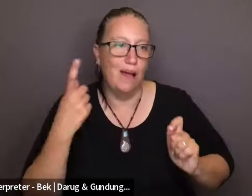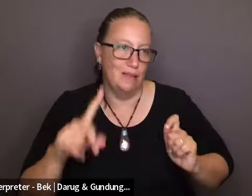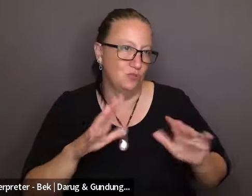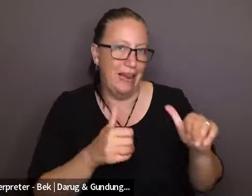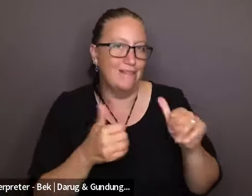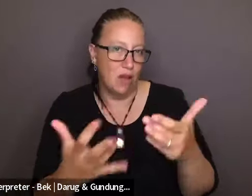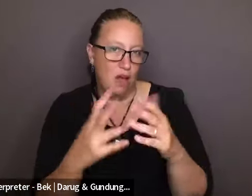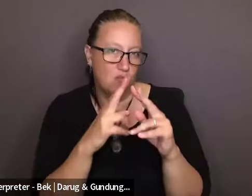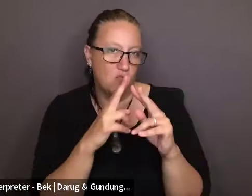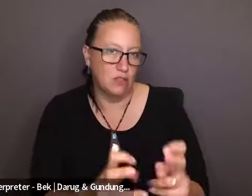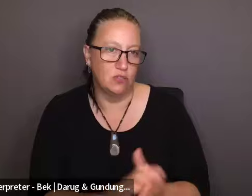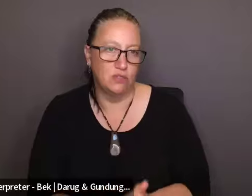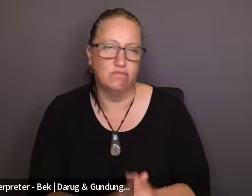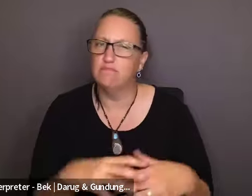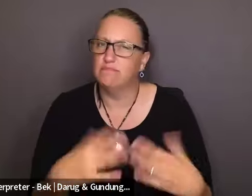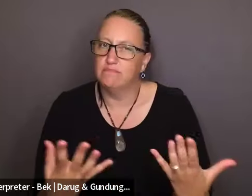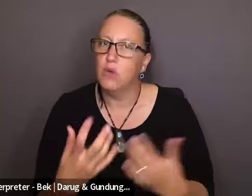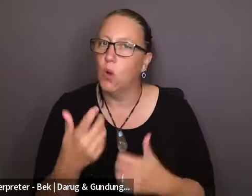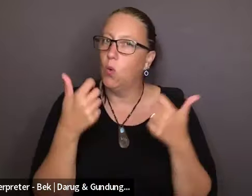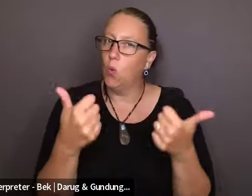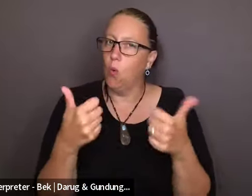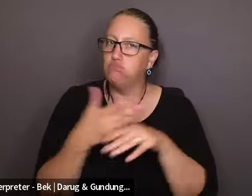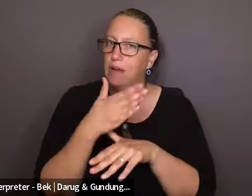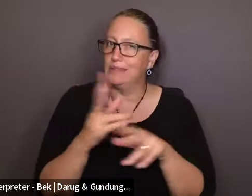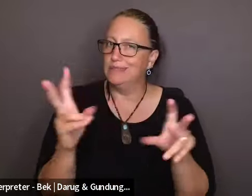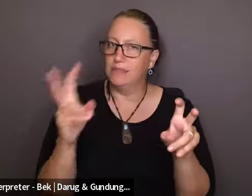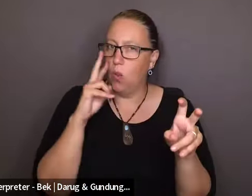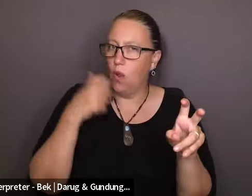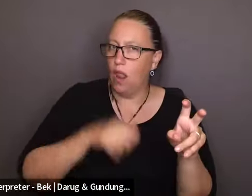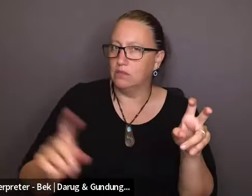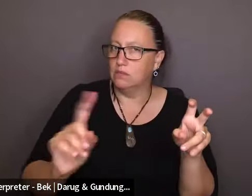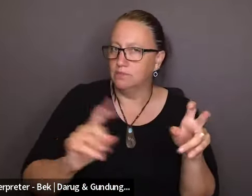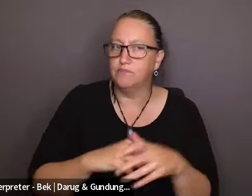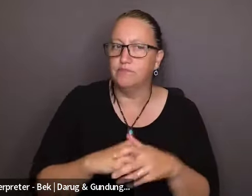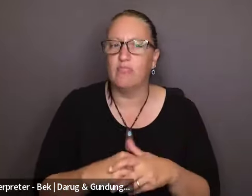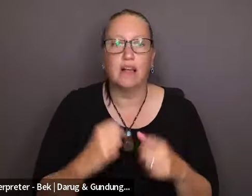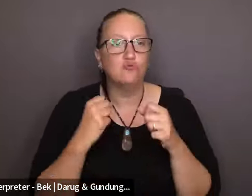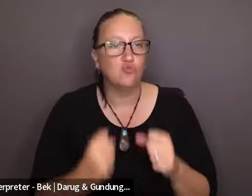that partners are actively involved in shaping and